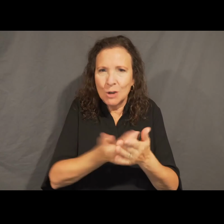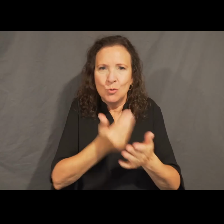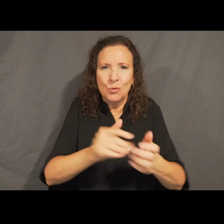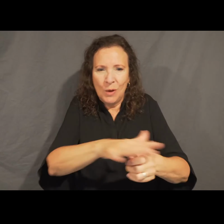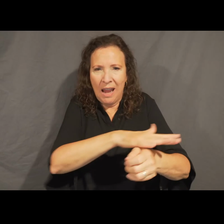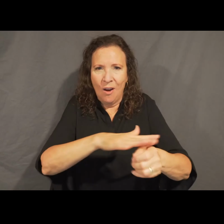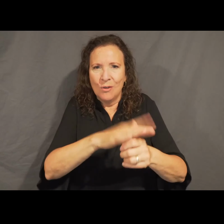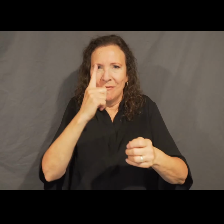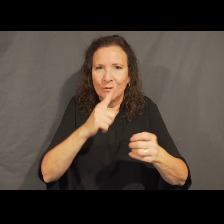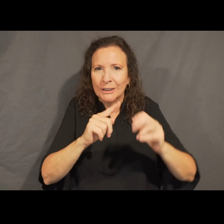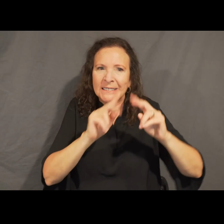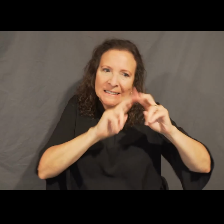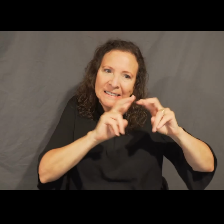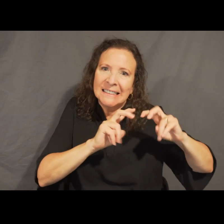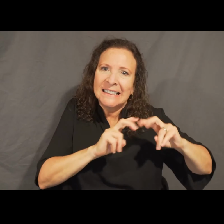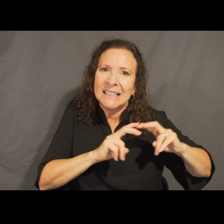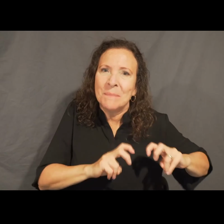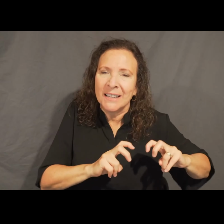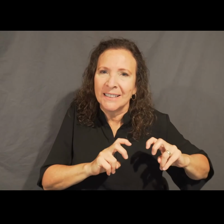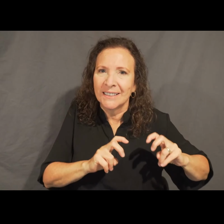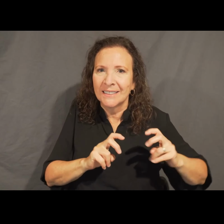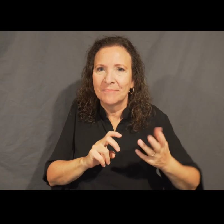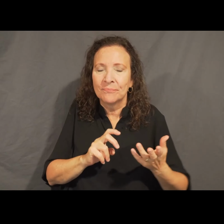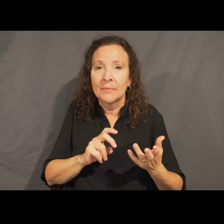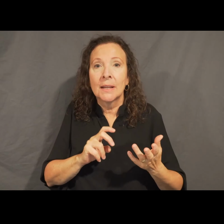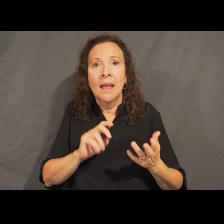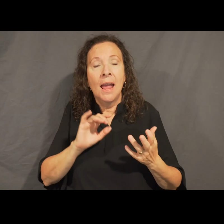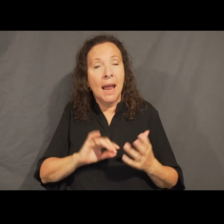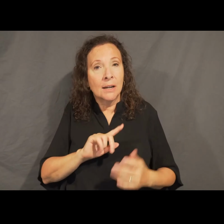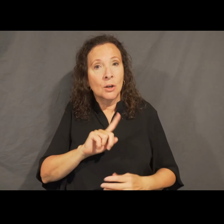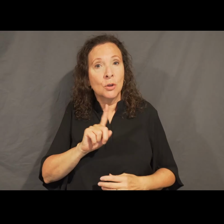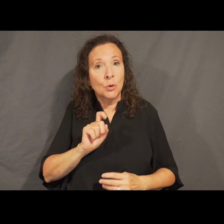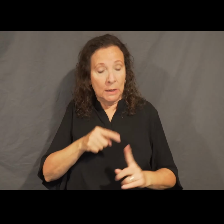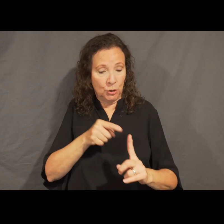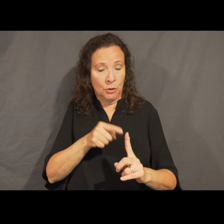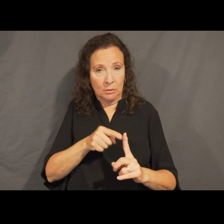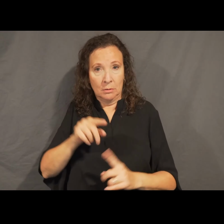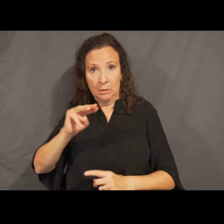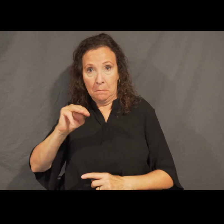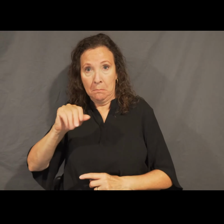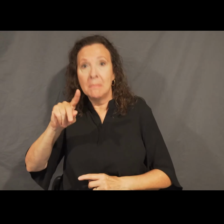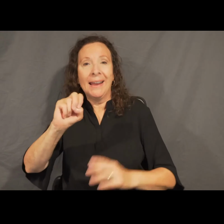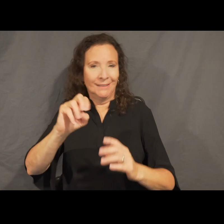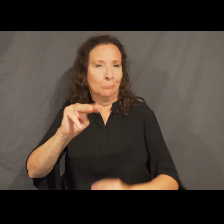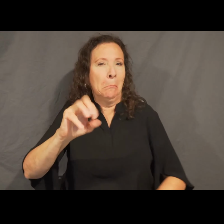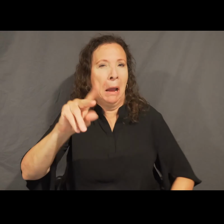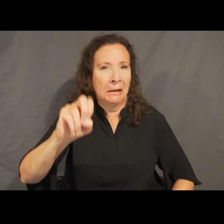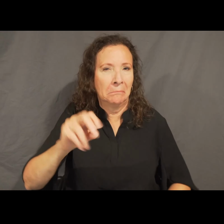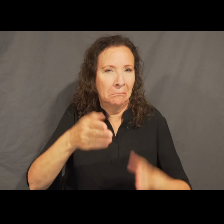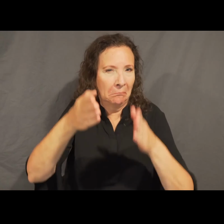To me, it comes down to that requested to this day, that "Mic" asked me 20 years ago,